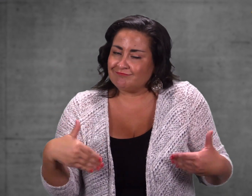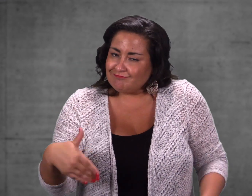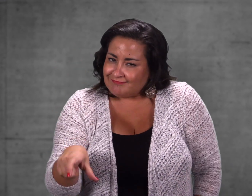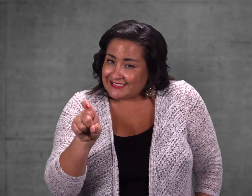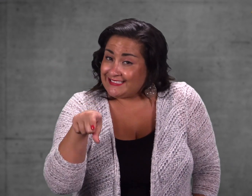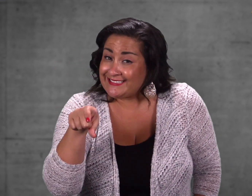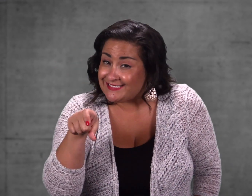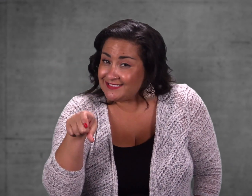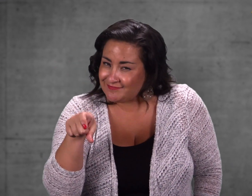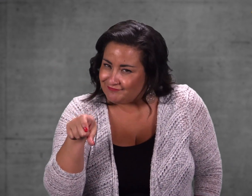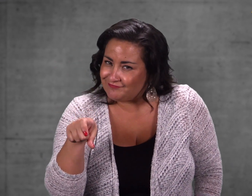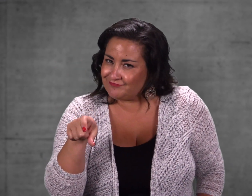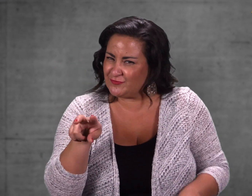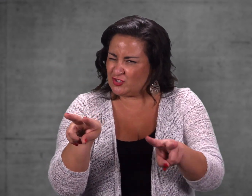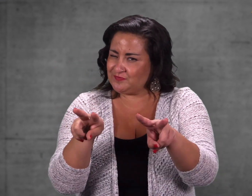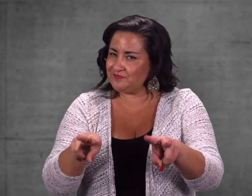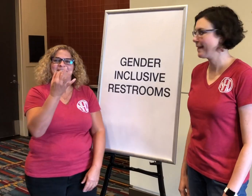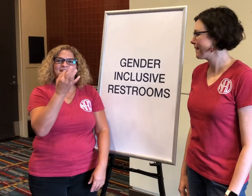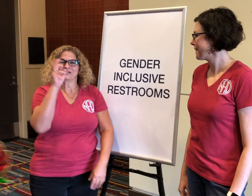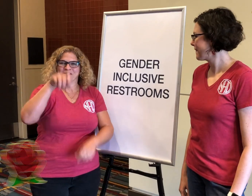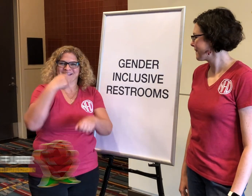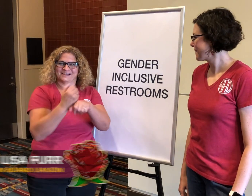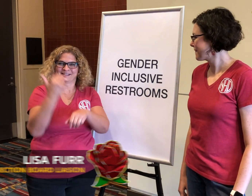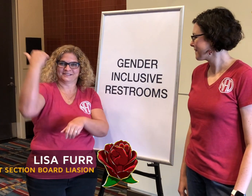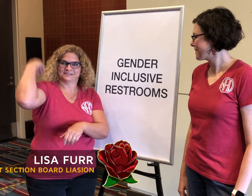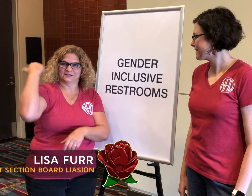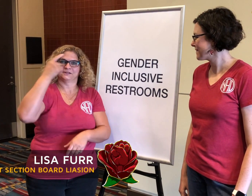And why was it much needed? Take a look.